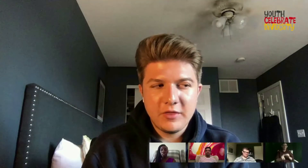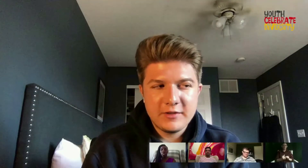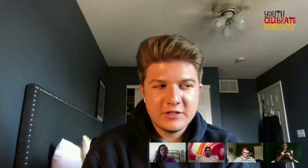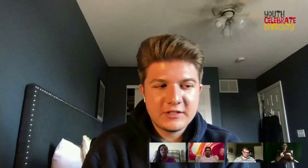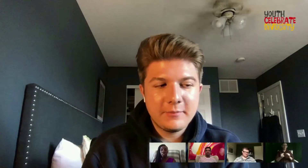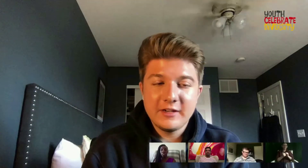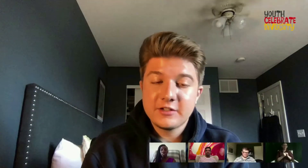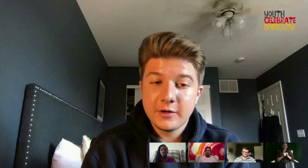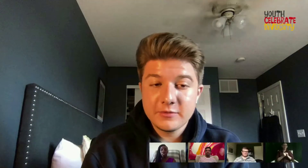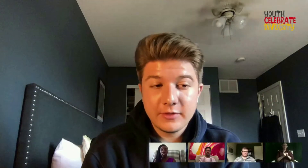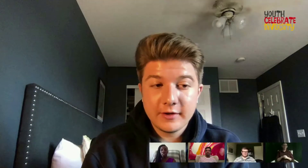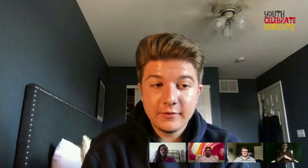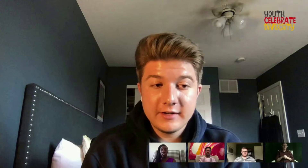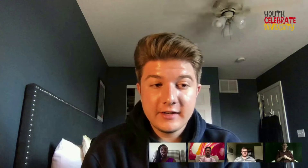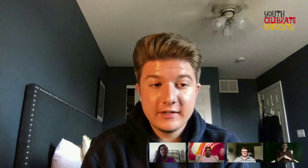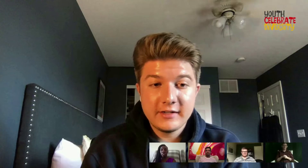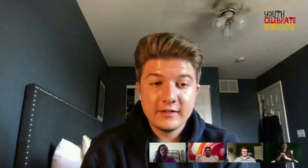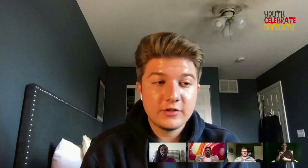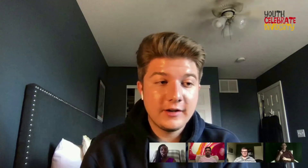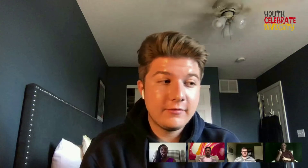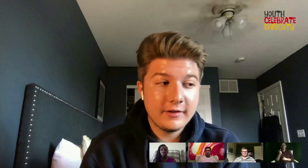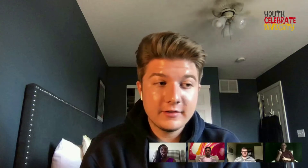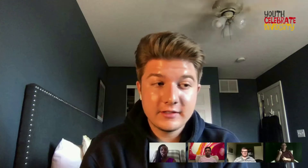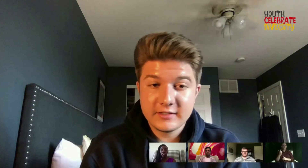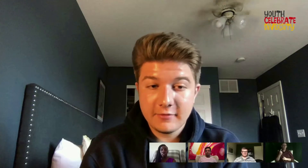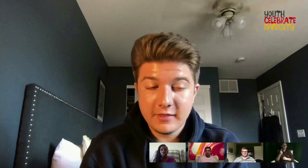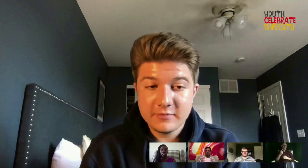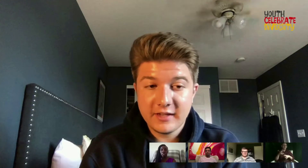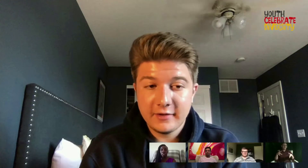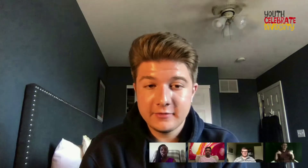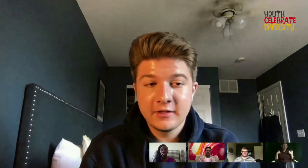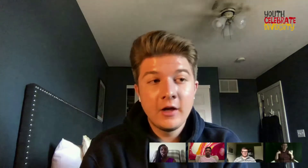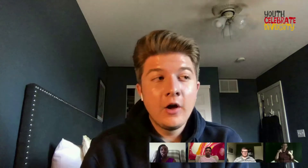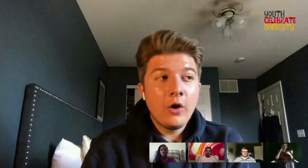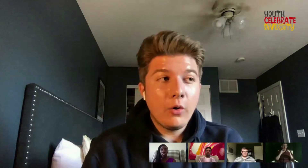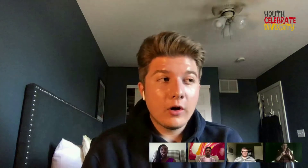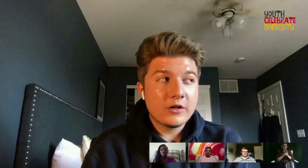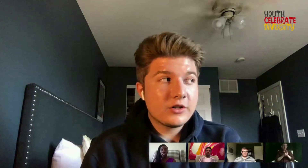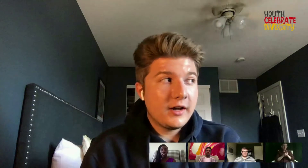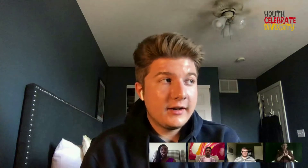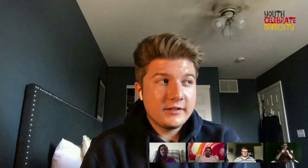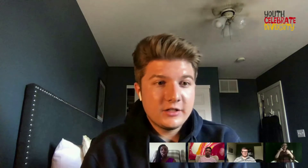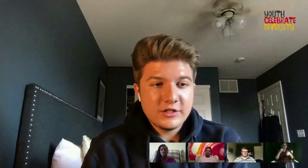with just coming to terms with their own identity trying to discover themselves or trying to just